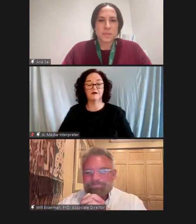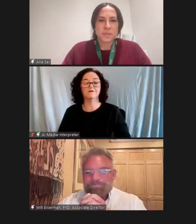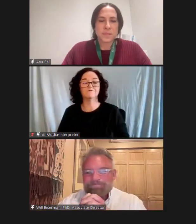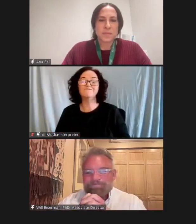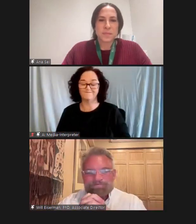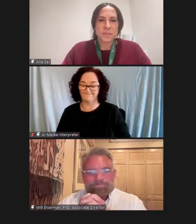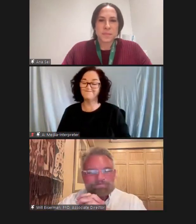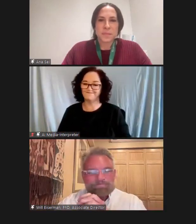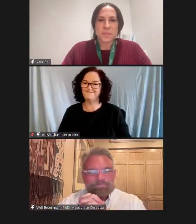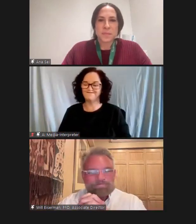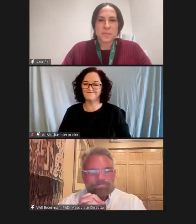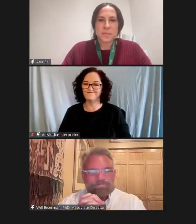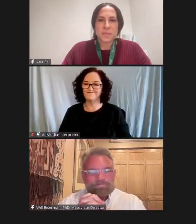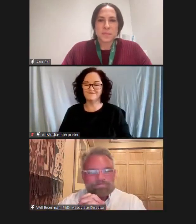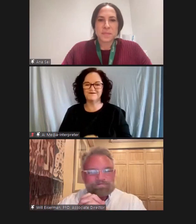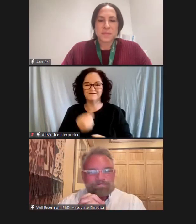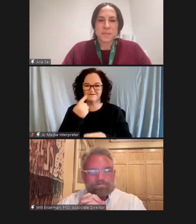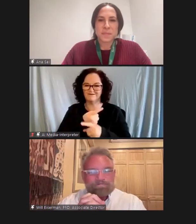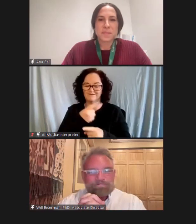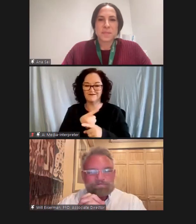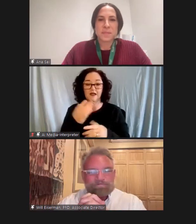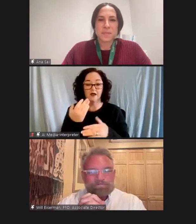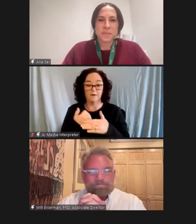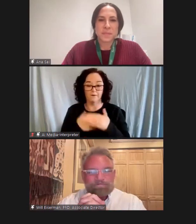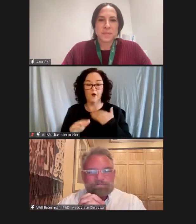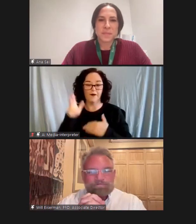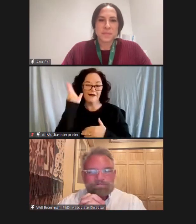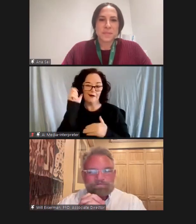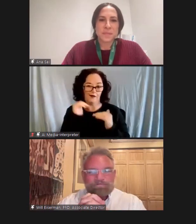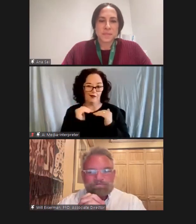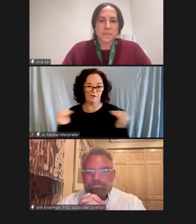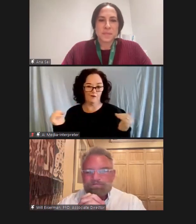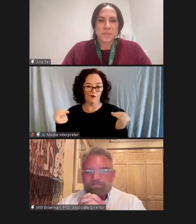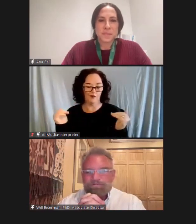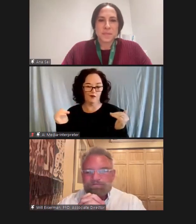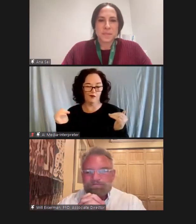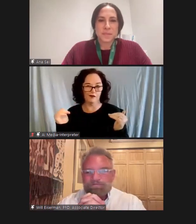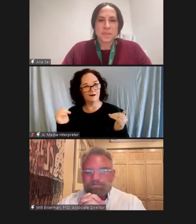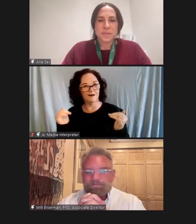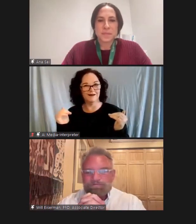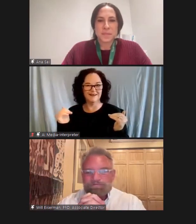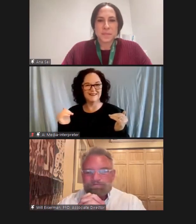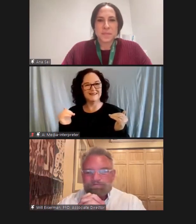hearing level and that probably is what